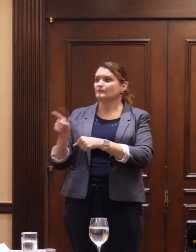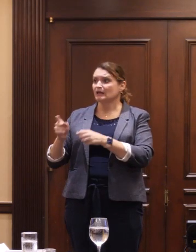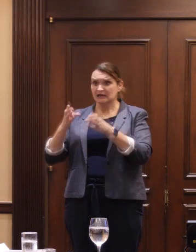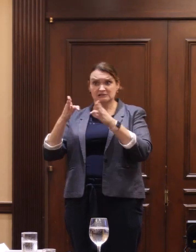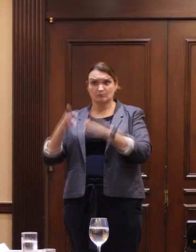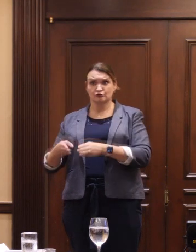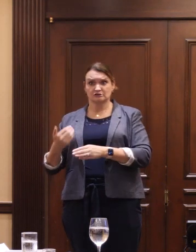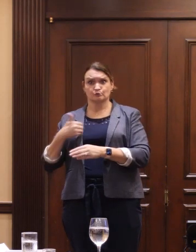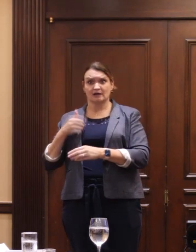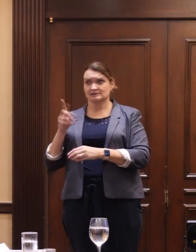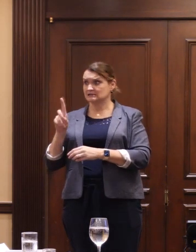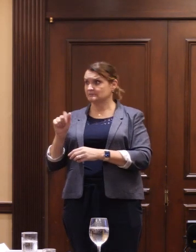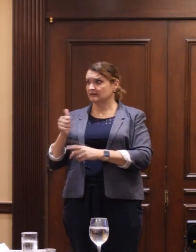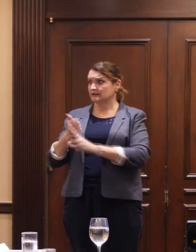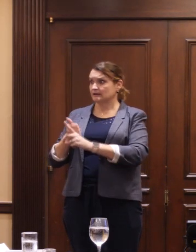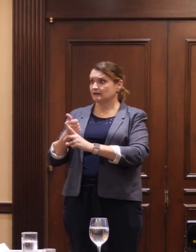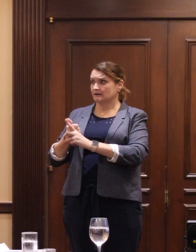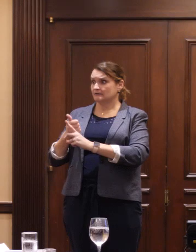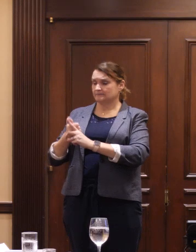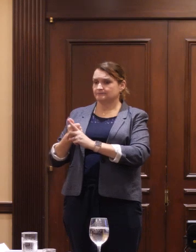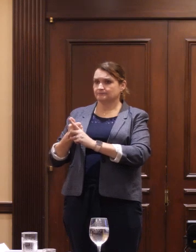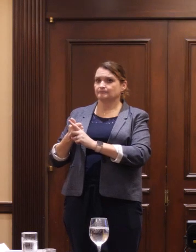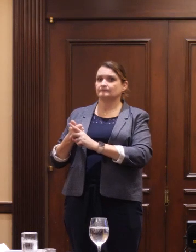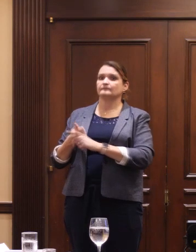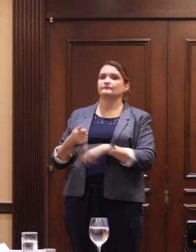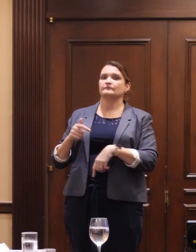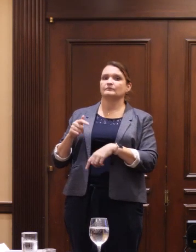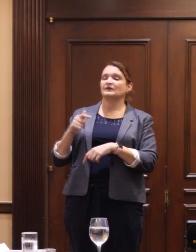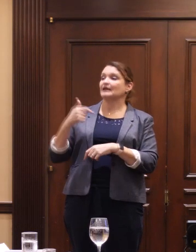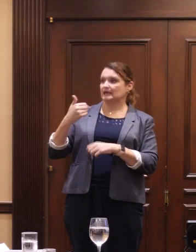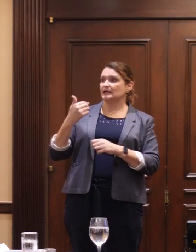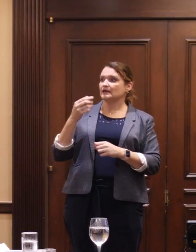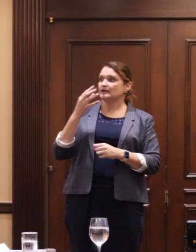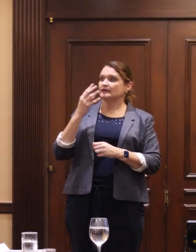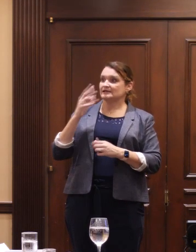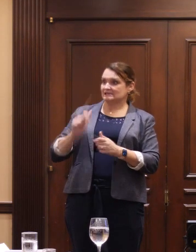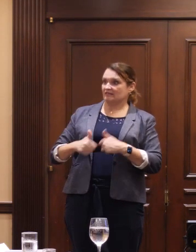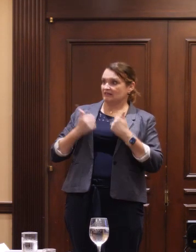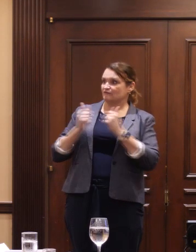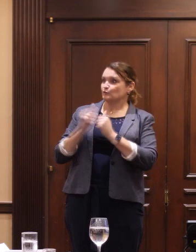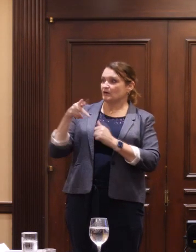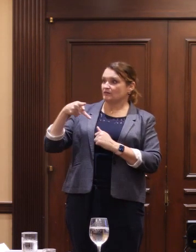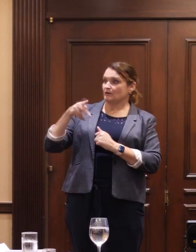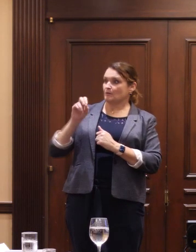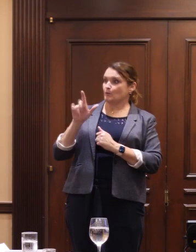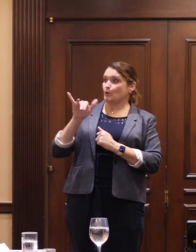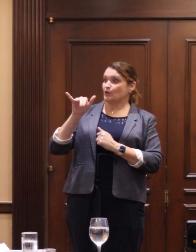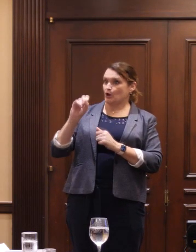disability living with the effects of polio since the age of one he has advocated for written about